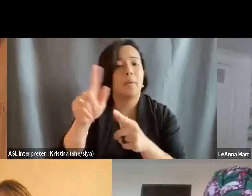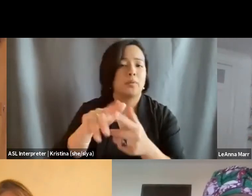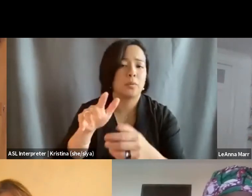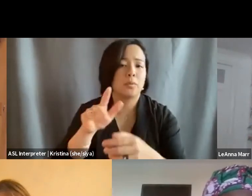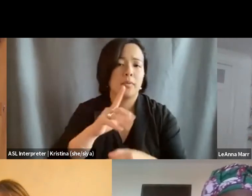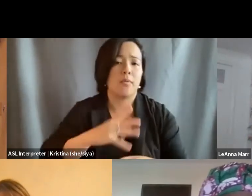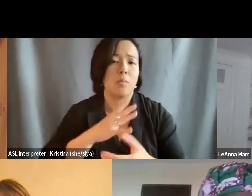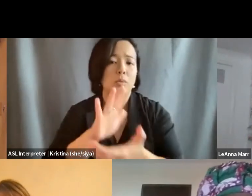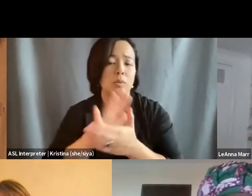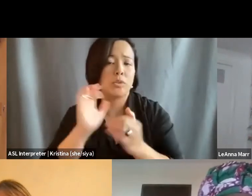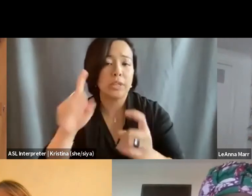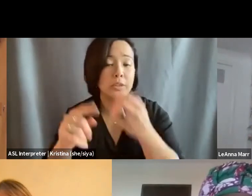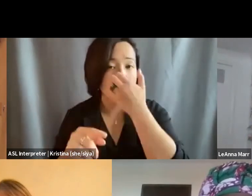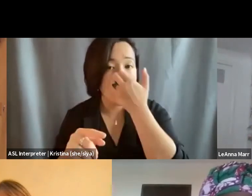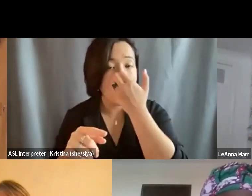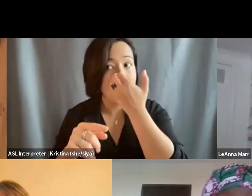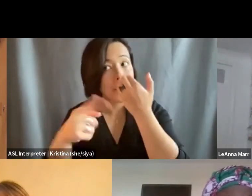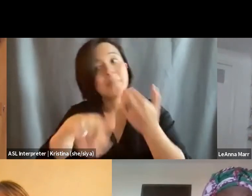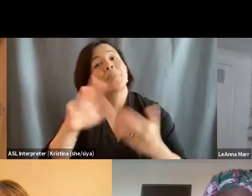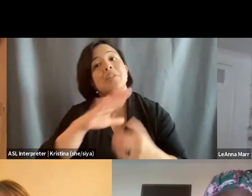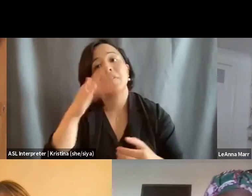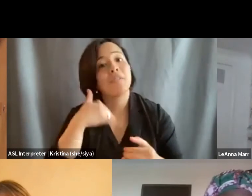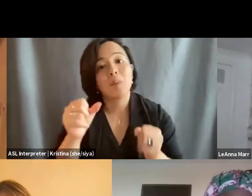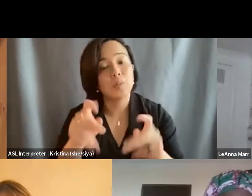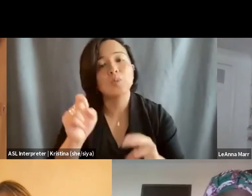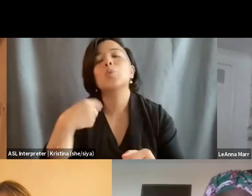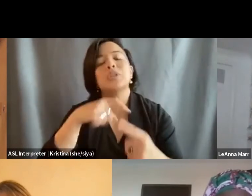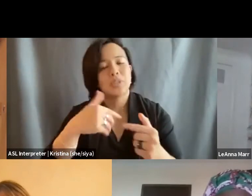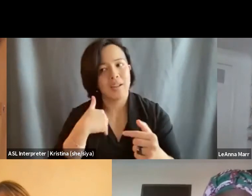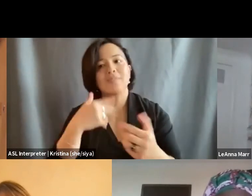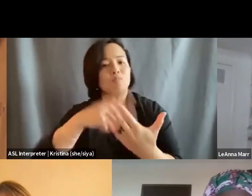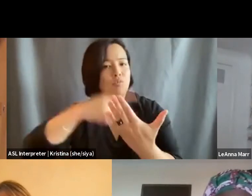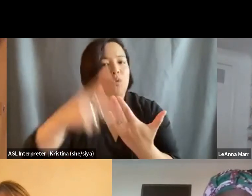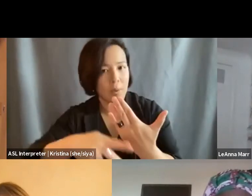They're never going to have that opportunity. So we need to have programs which ensures that there's a we have catch up all those sorts of programs and we need to work that out amongst donors to get that balance right